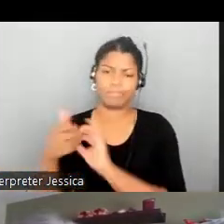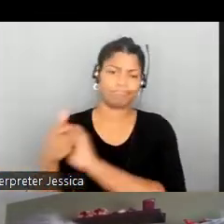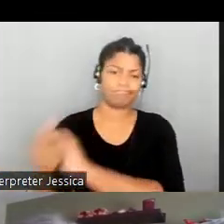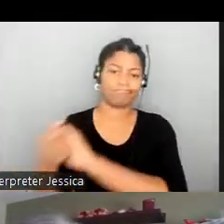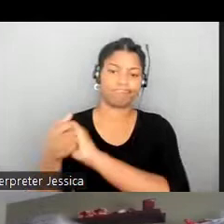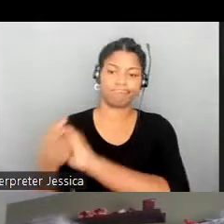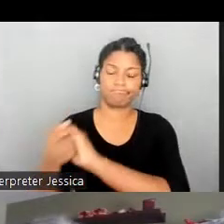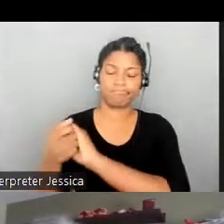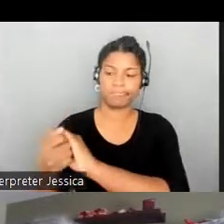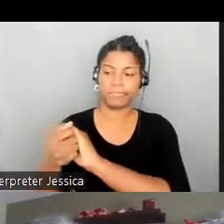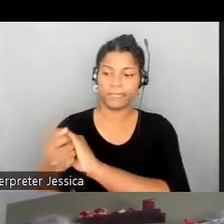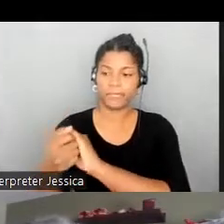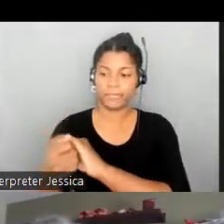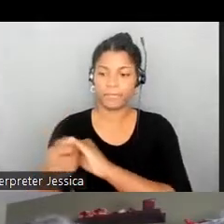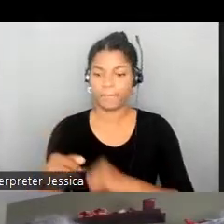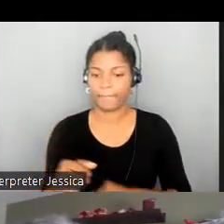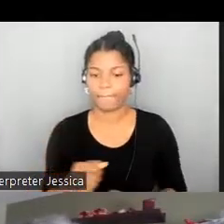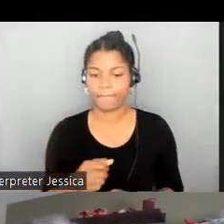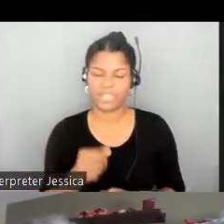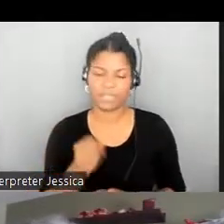when I say referral, I mean a warm transfer.